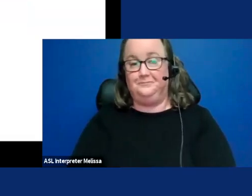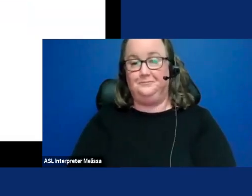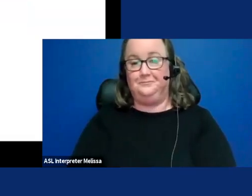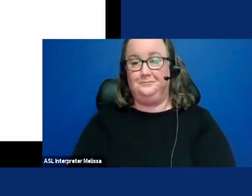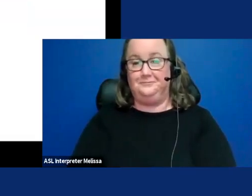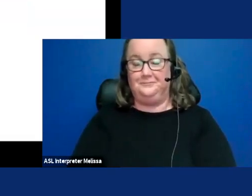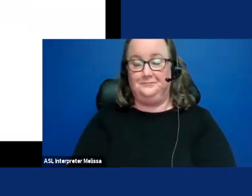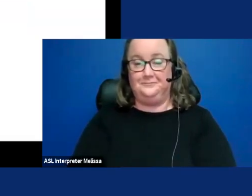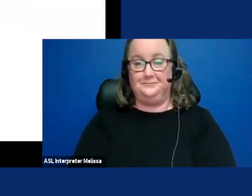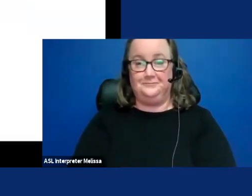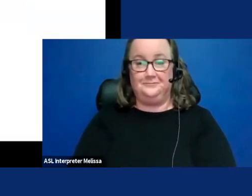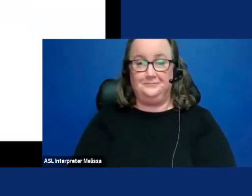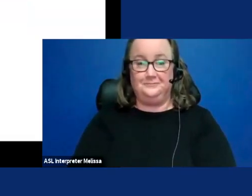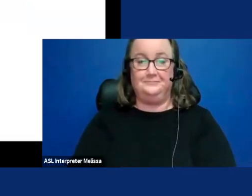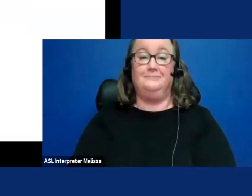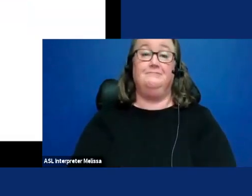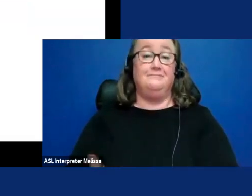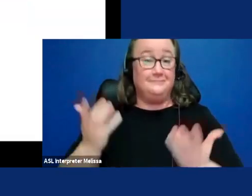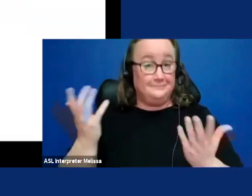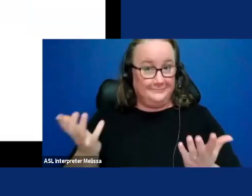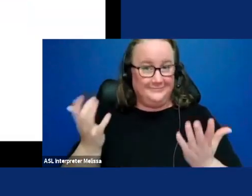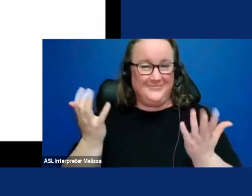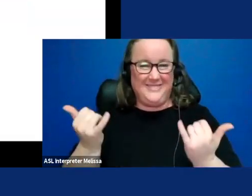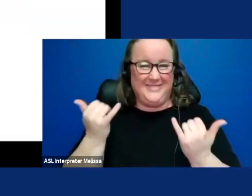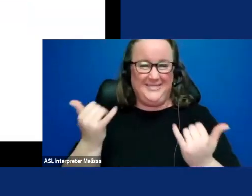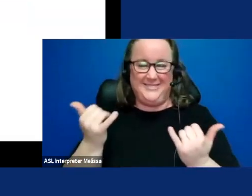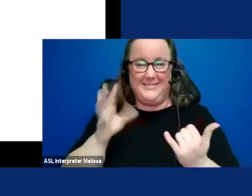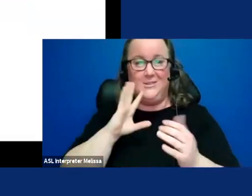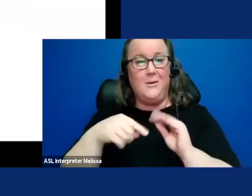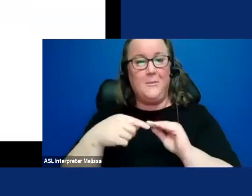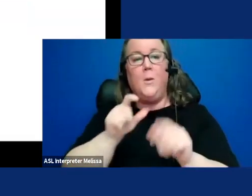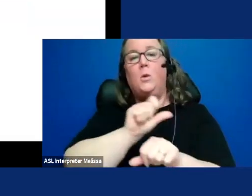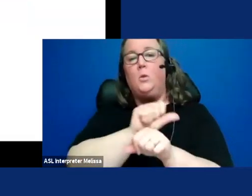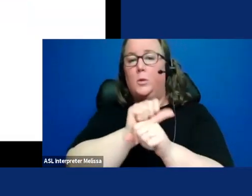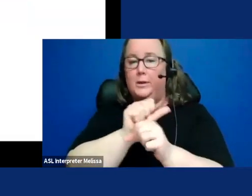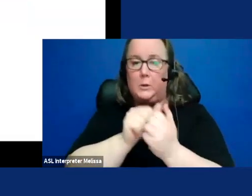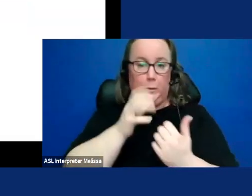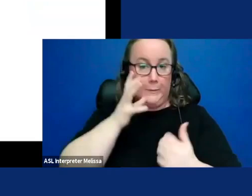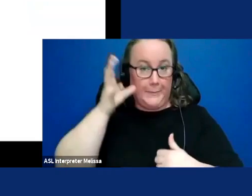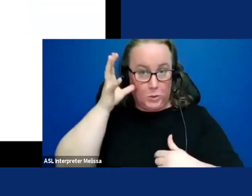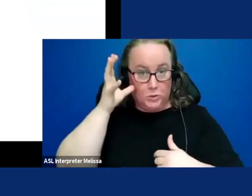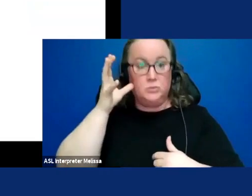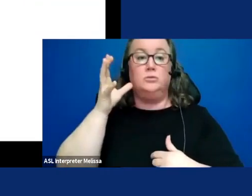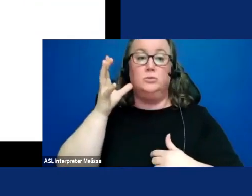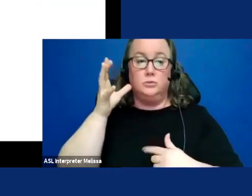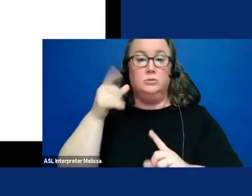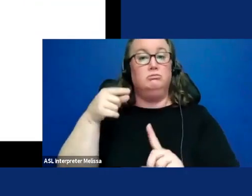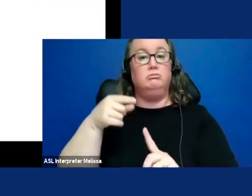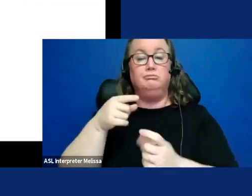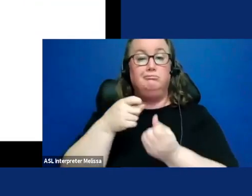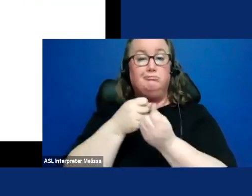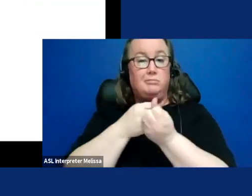So today, we're going to talk about working with parents, fundamental principles,